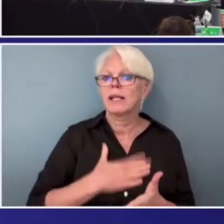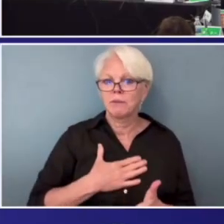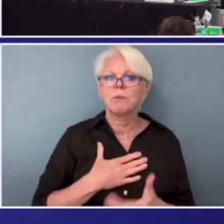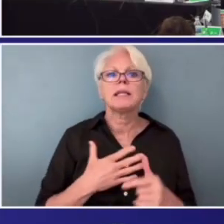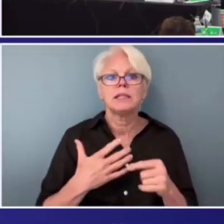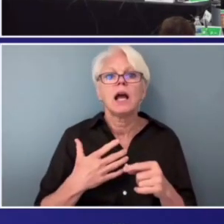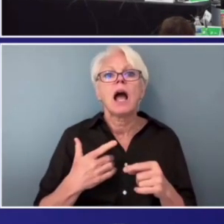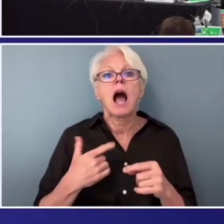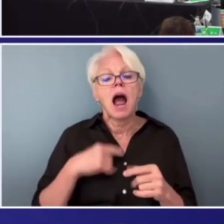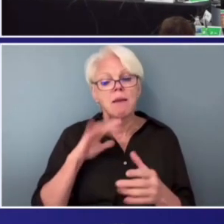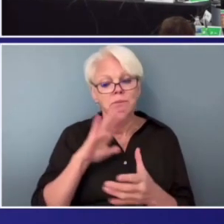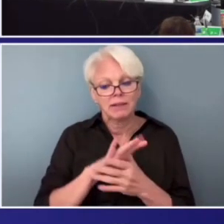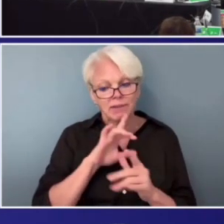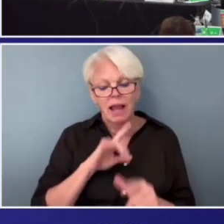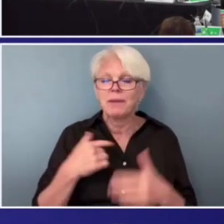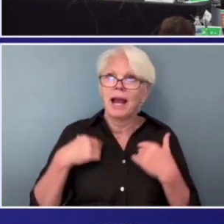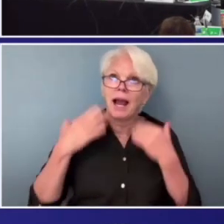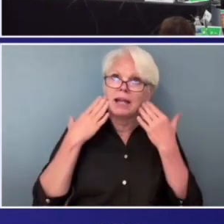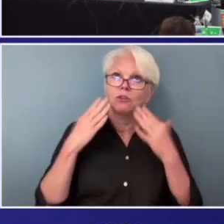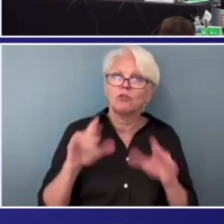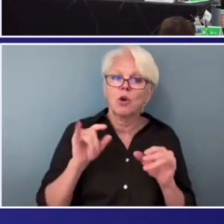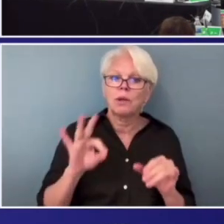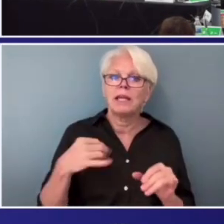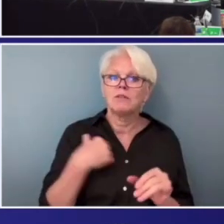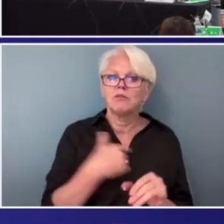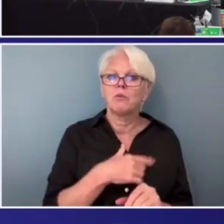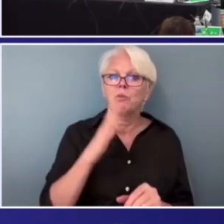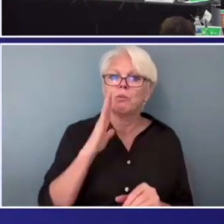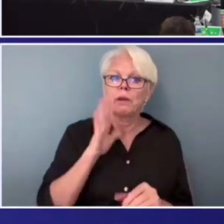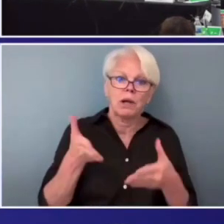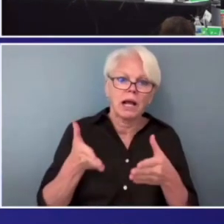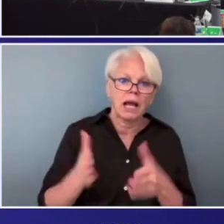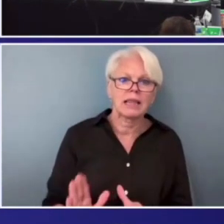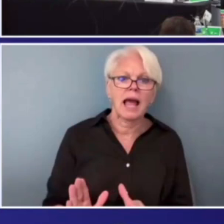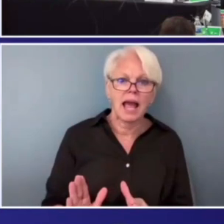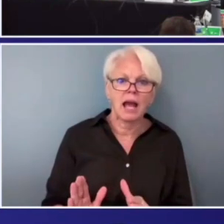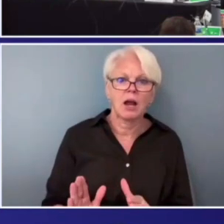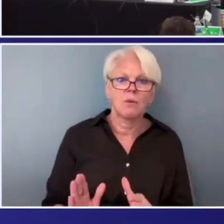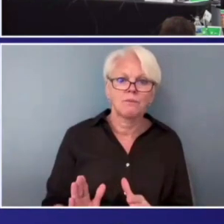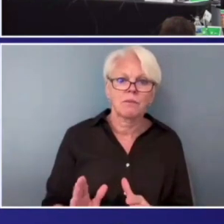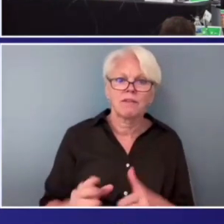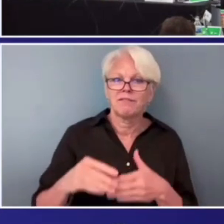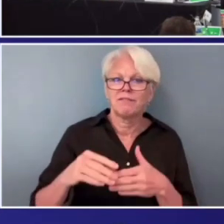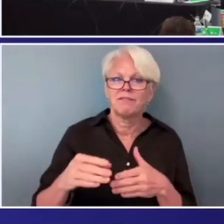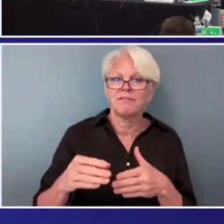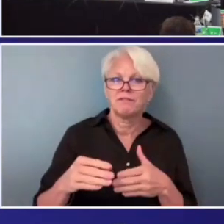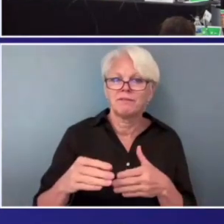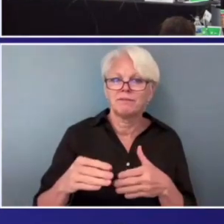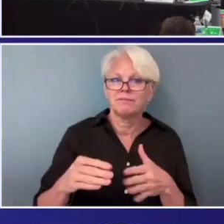I do not know whether or not we are going to allow fluctuation between the plans like